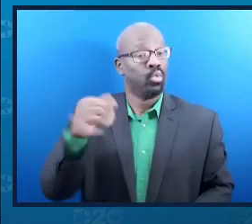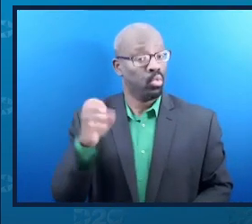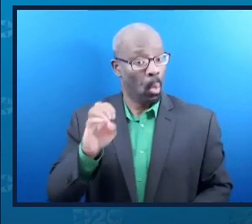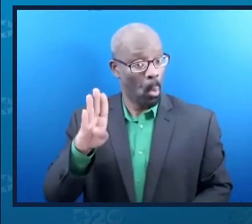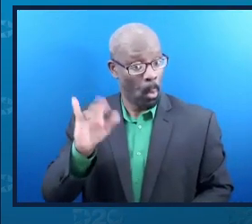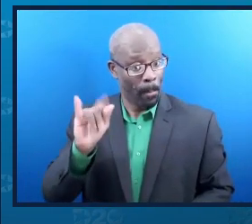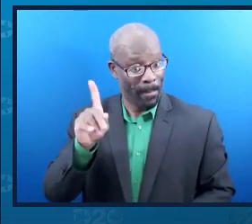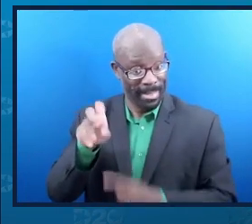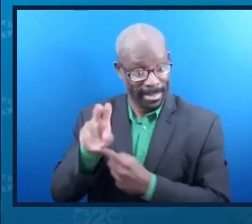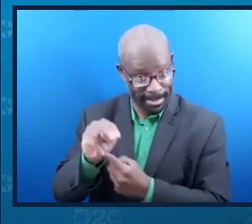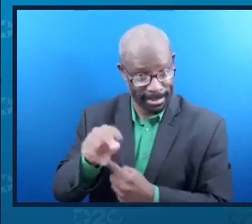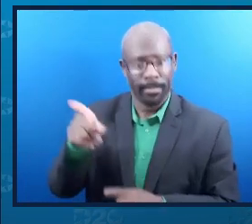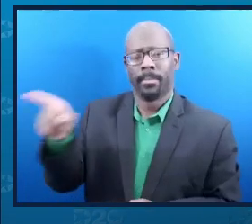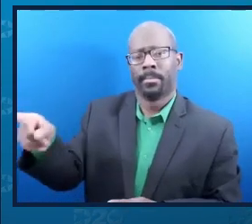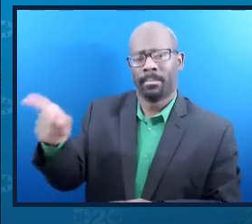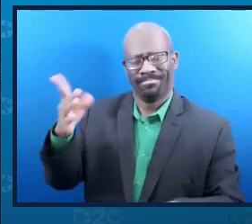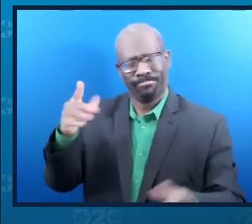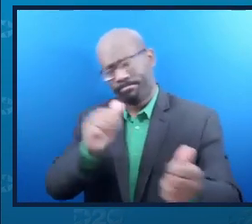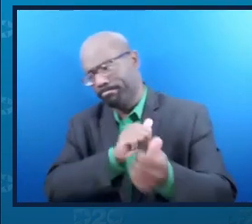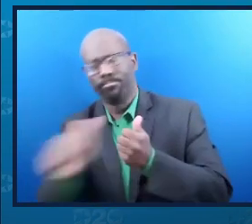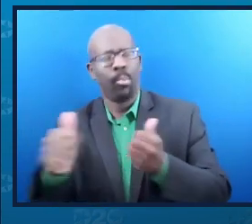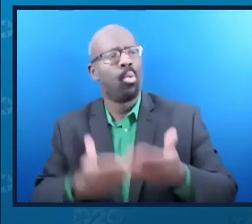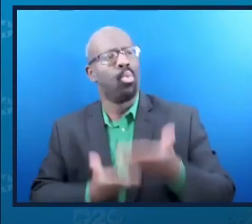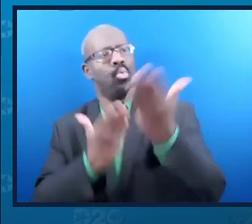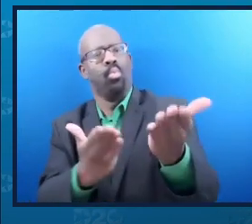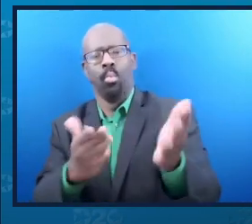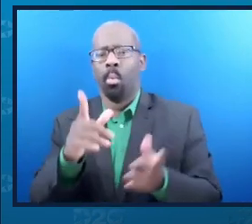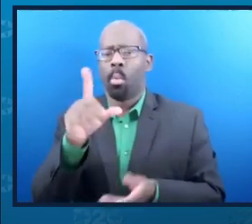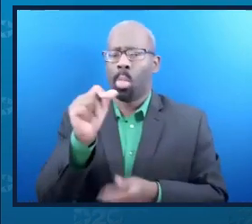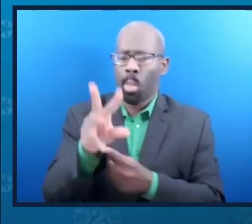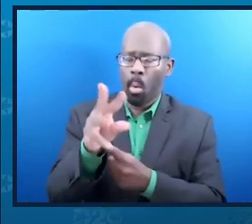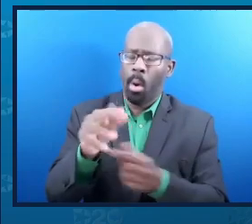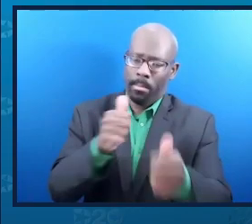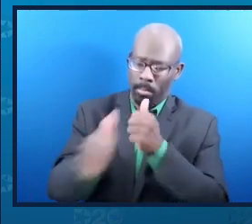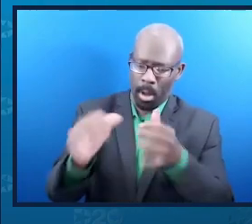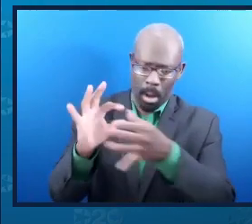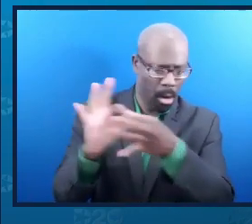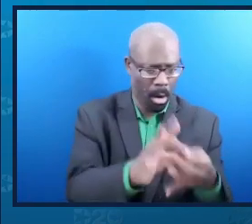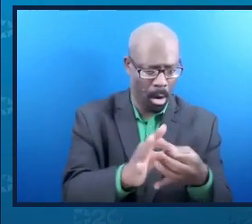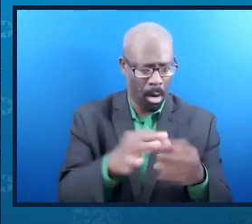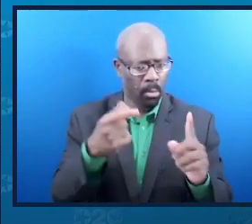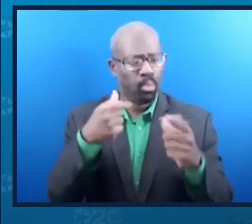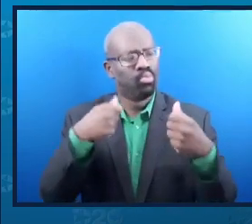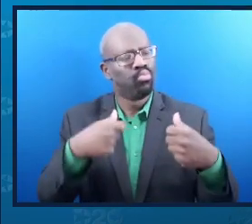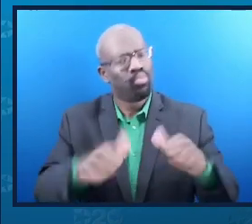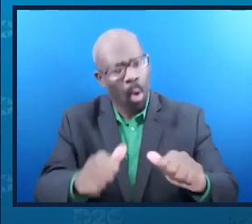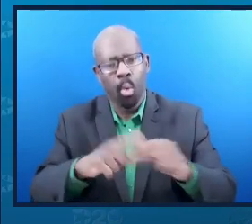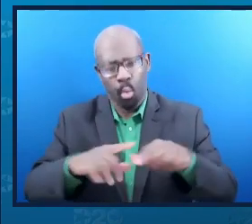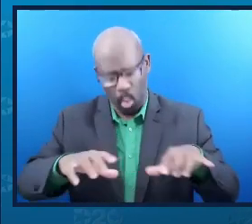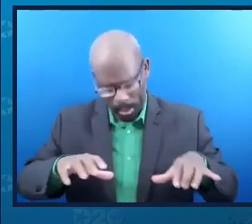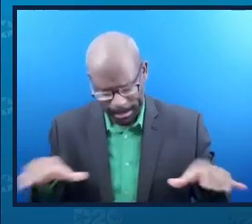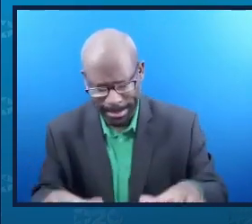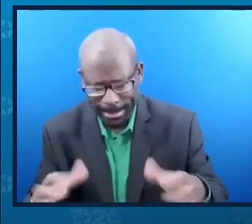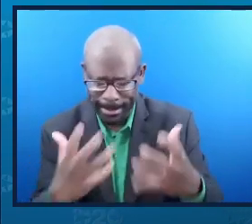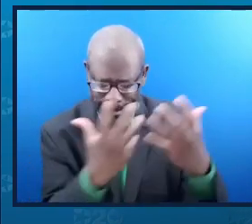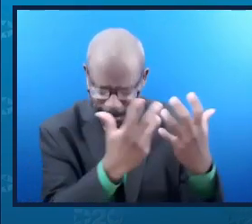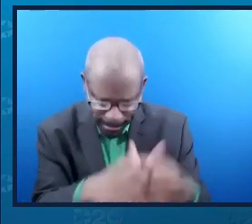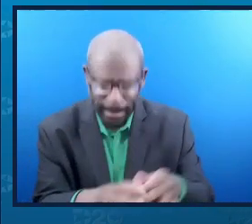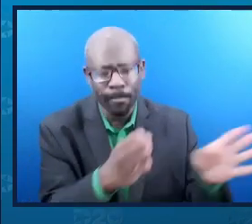CONGRESS TO AND CONTINUED TO LISTEN TO AND WORK WITH CLIMATE